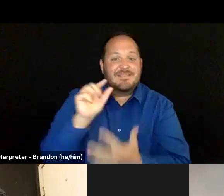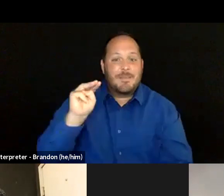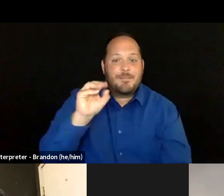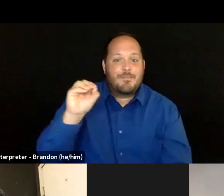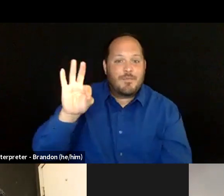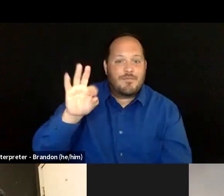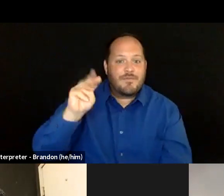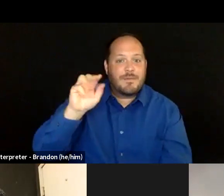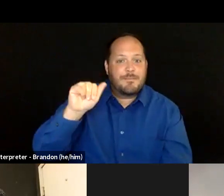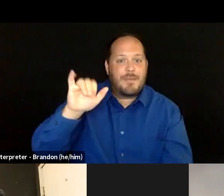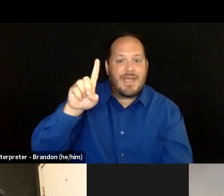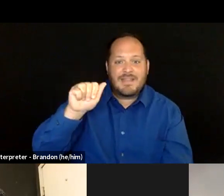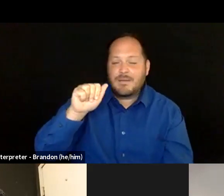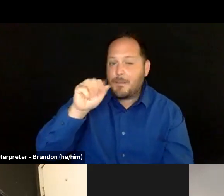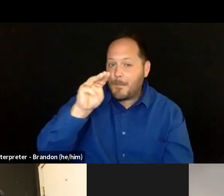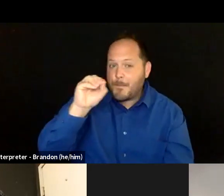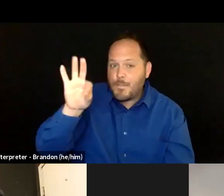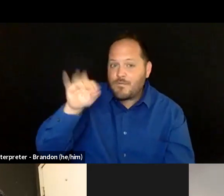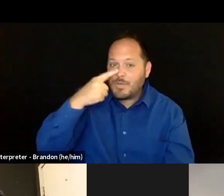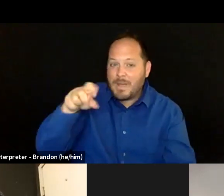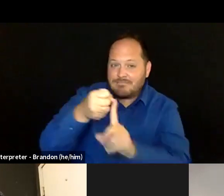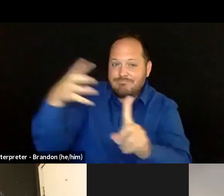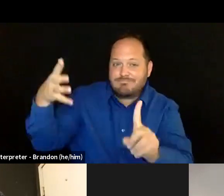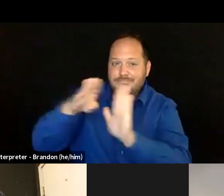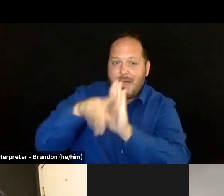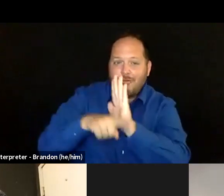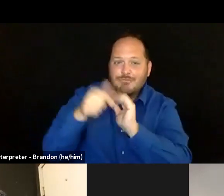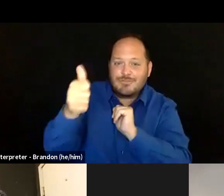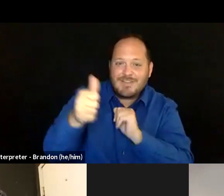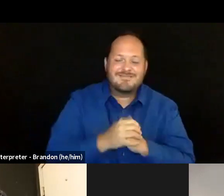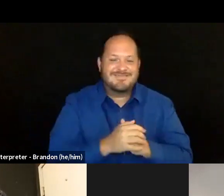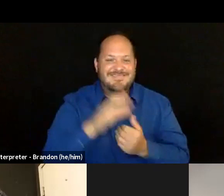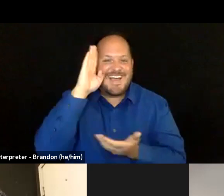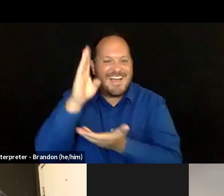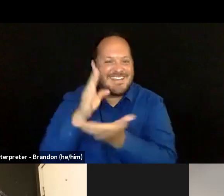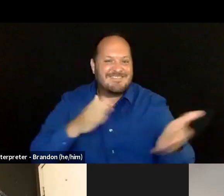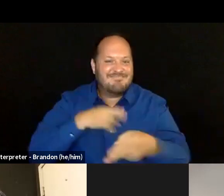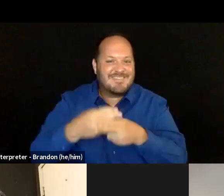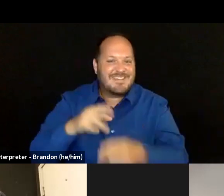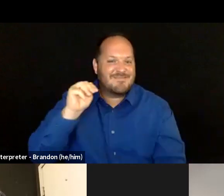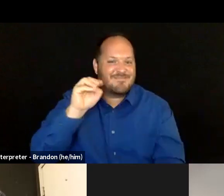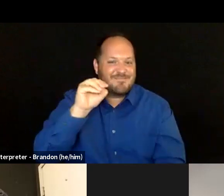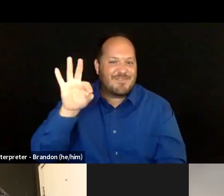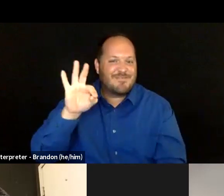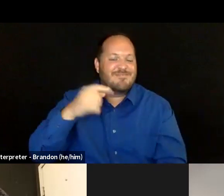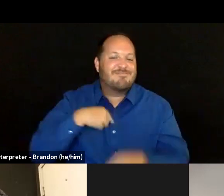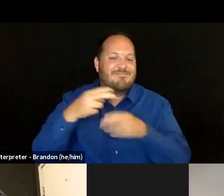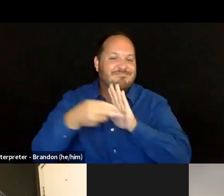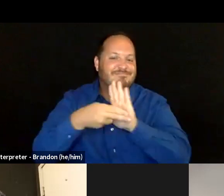trans 100, currently I'm at Asians for Black lives Portland